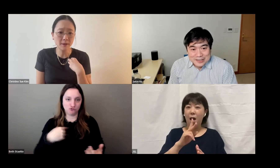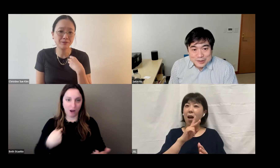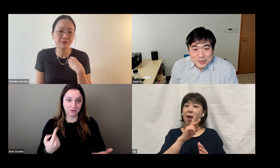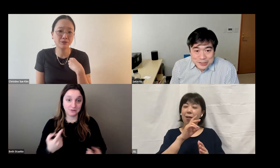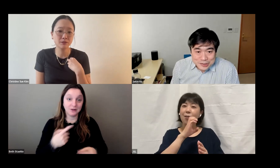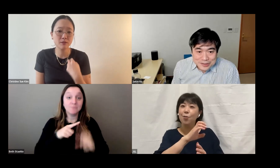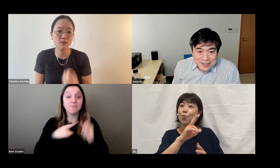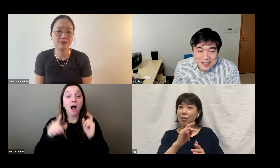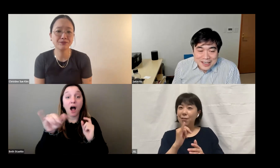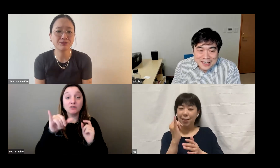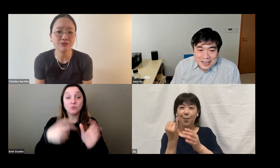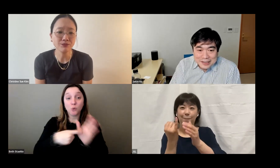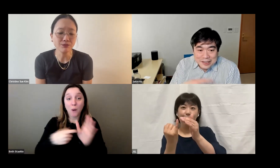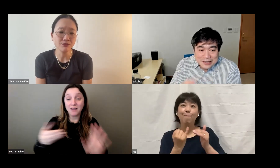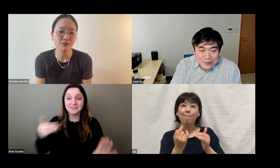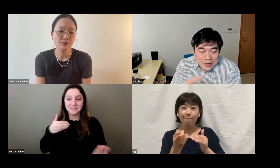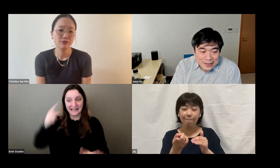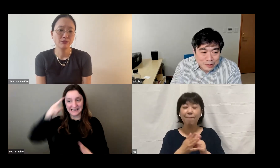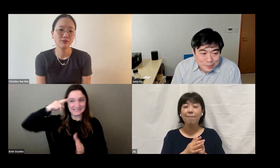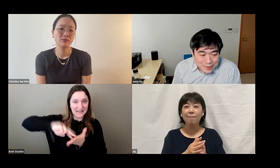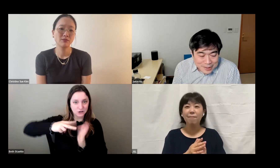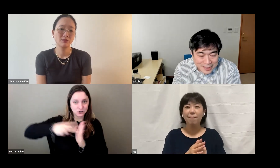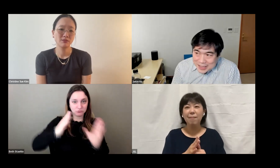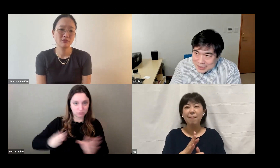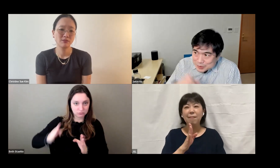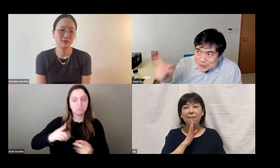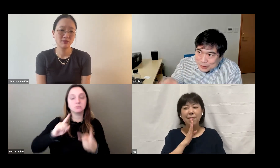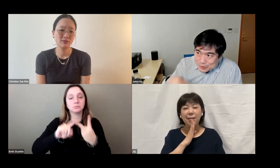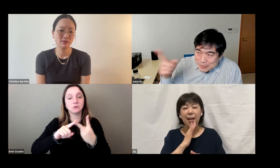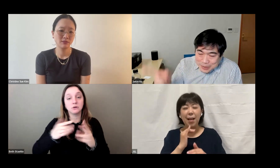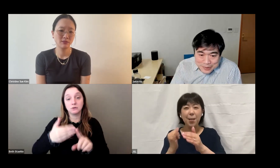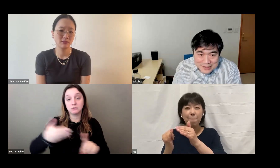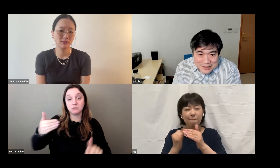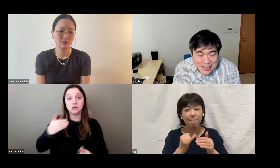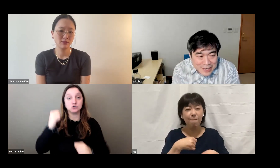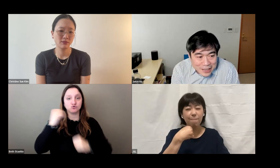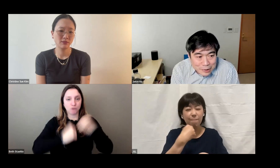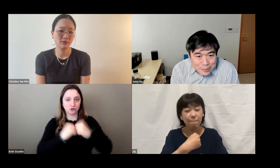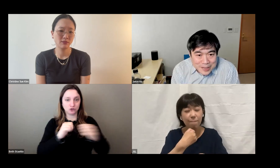structure. And, you know, I hope and as we sort of wrap up today, I hope that